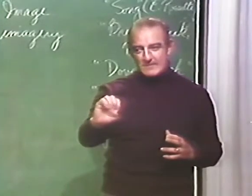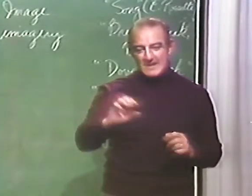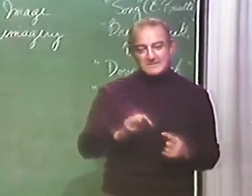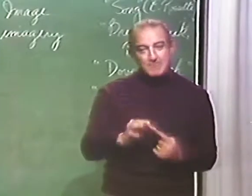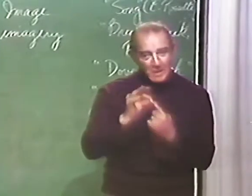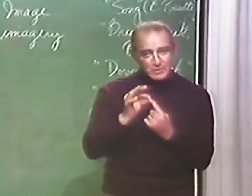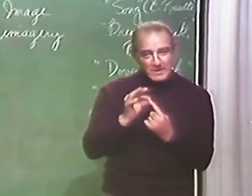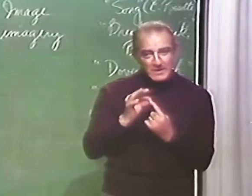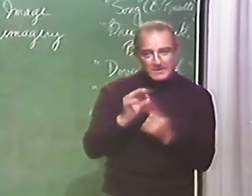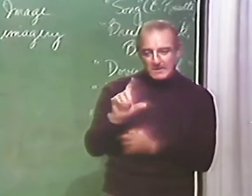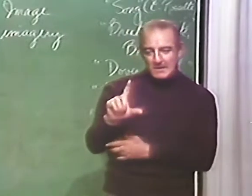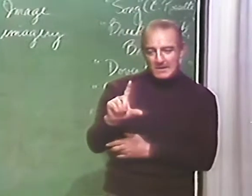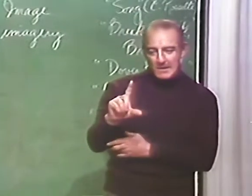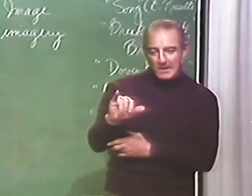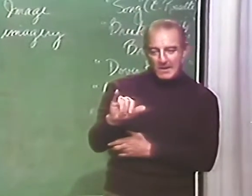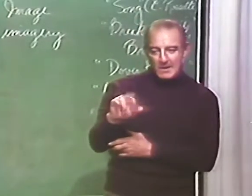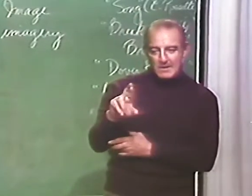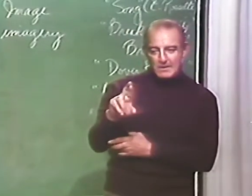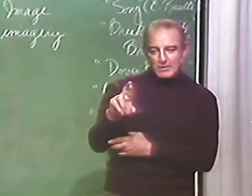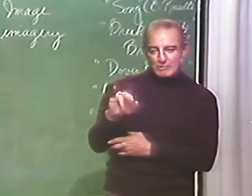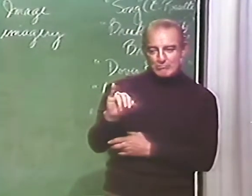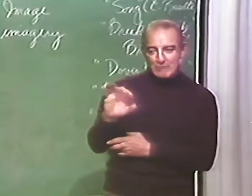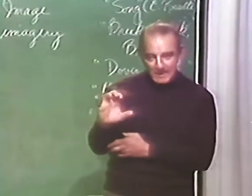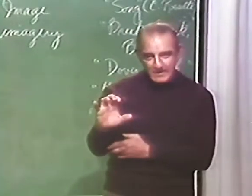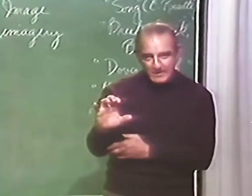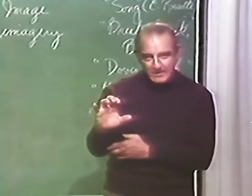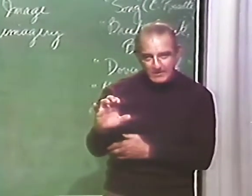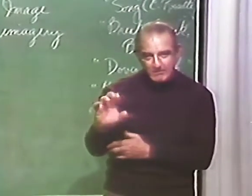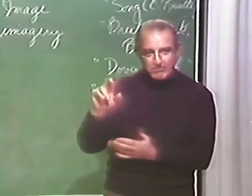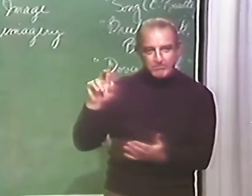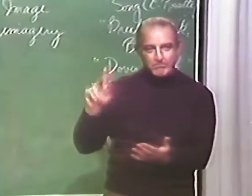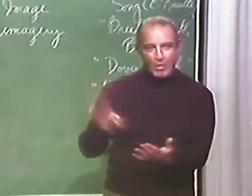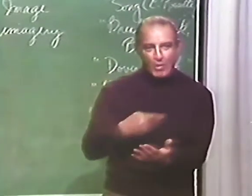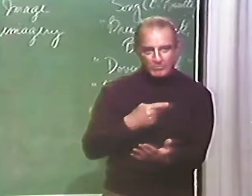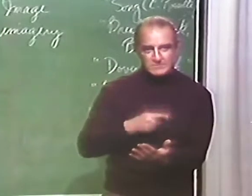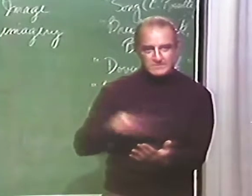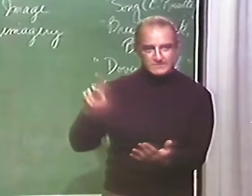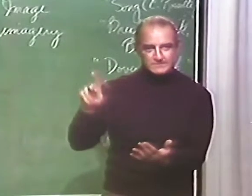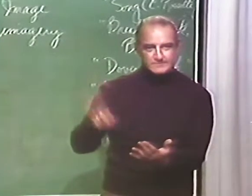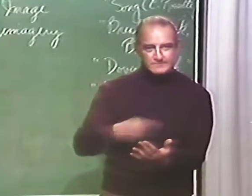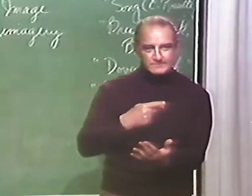ESPECIALLY LYRIC POEMS...